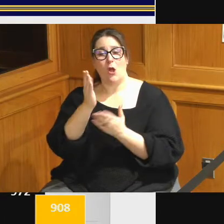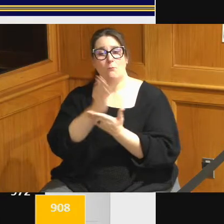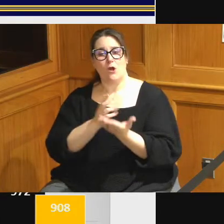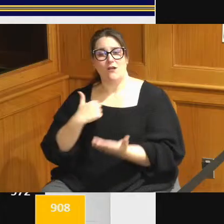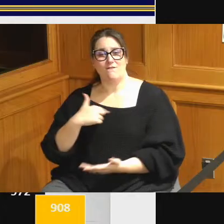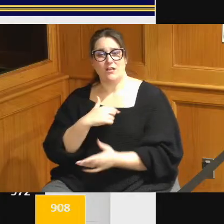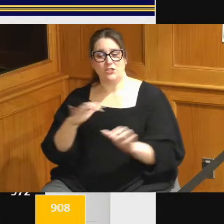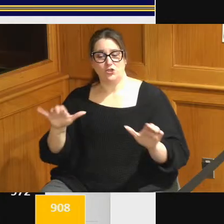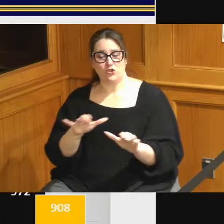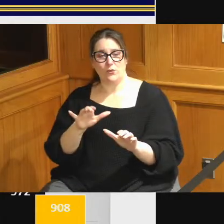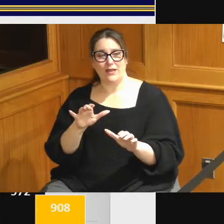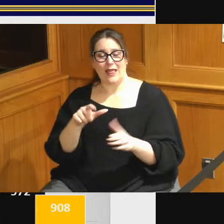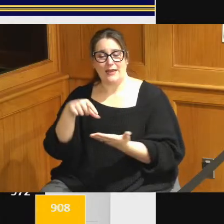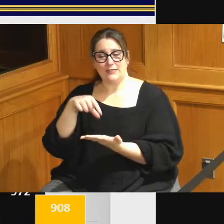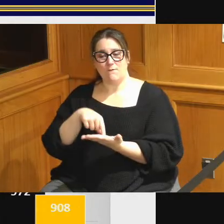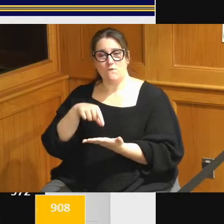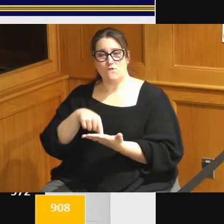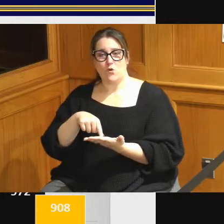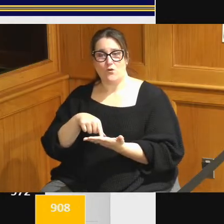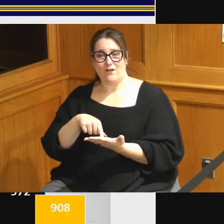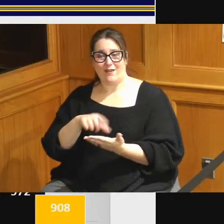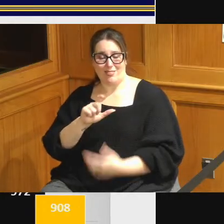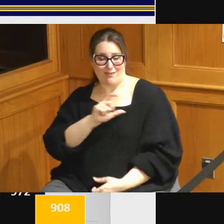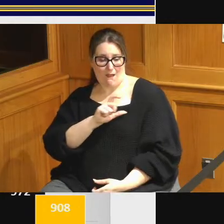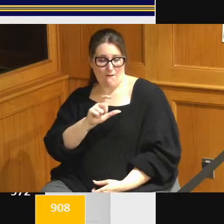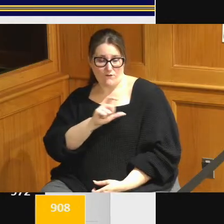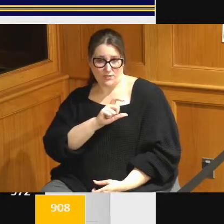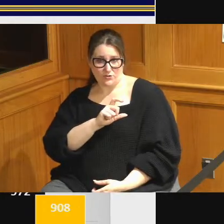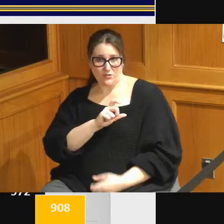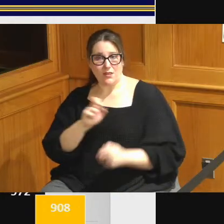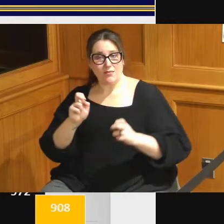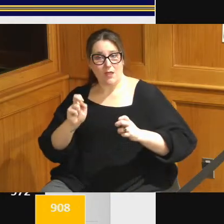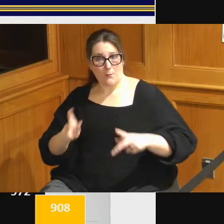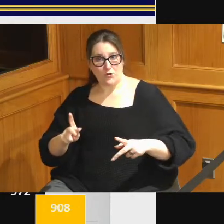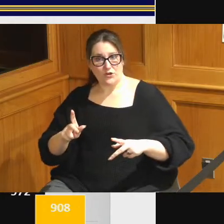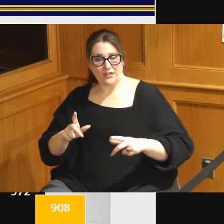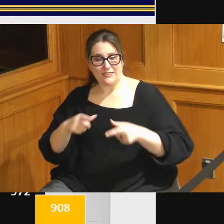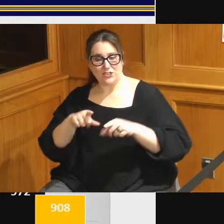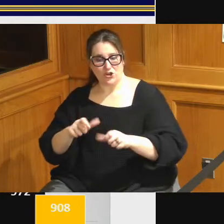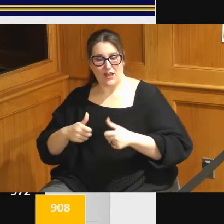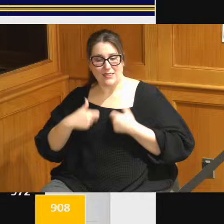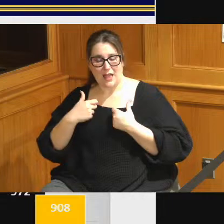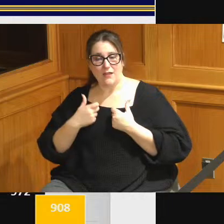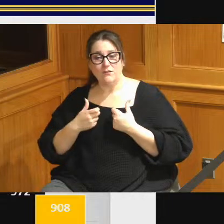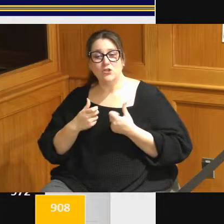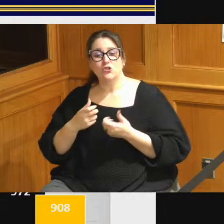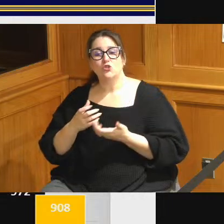is affording those officers those opportunities in life to make more money on their off-duty to